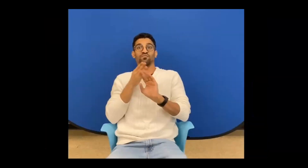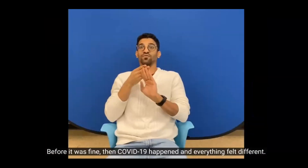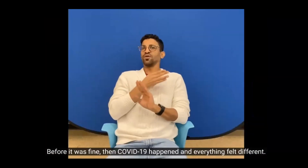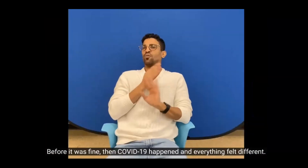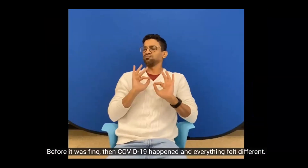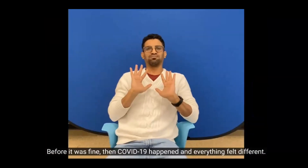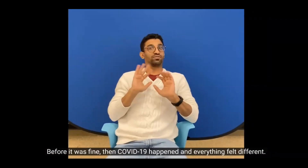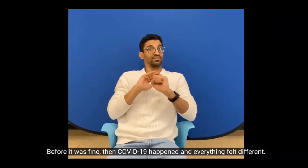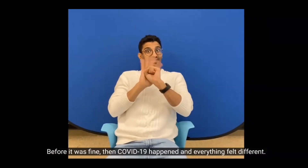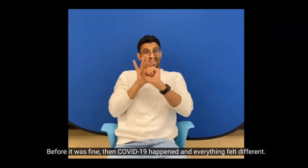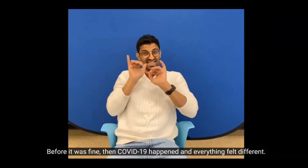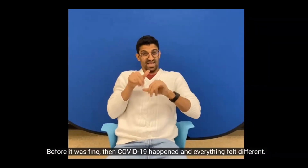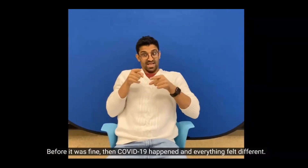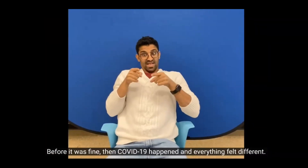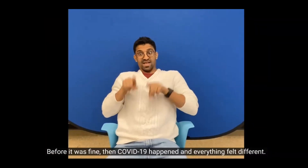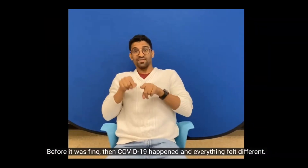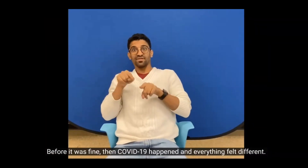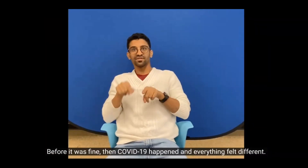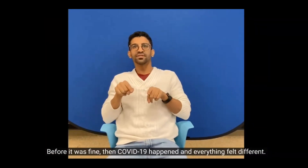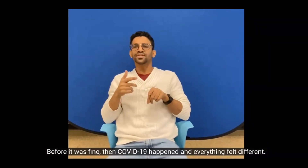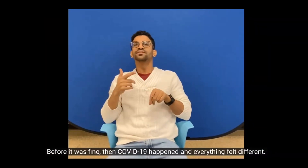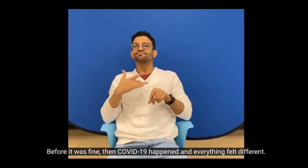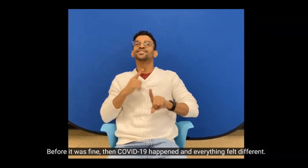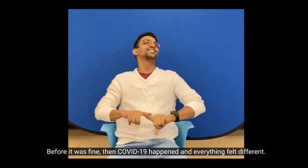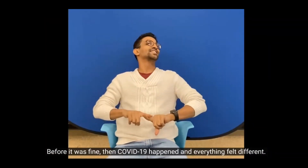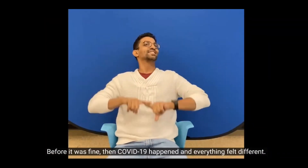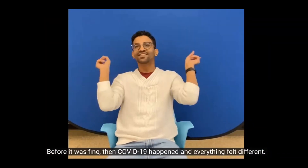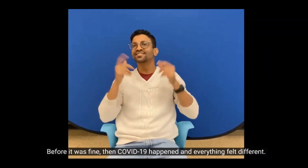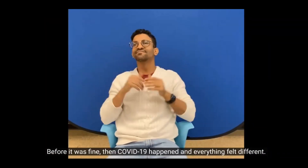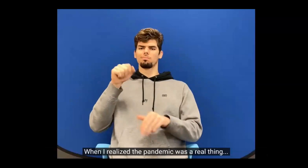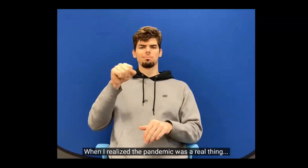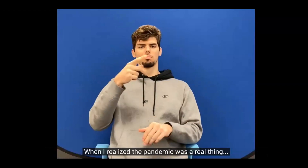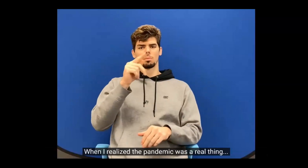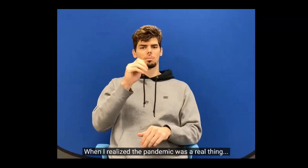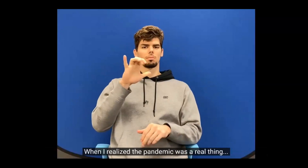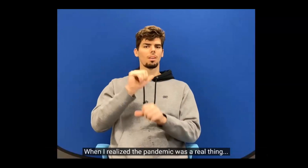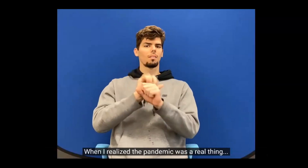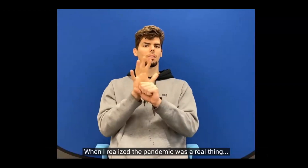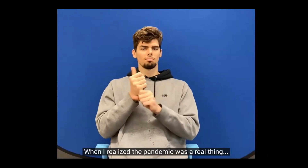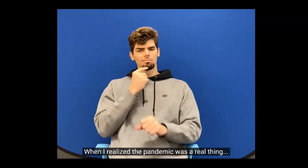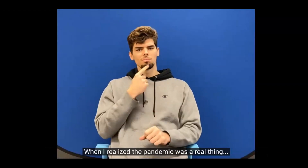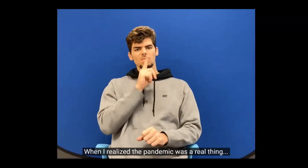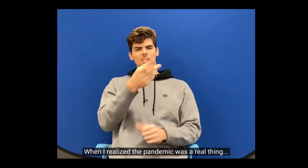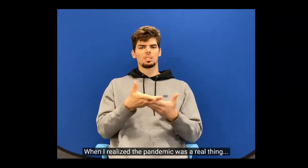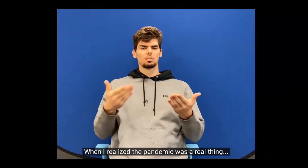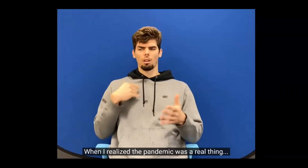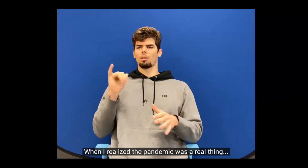Before it was fine, then COVID-19 happened and everything felt different. When I realized the pandemic was a real thing...